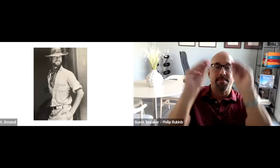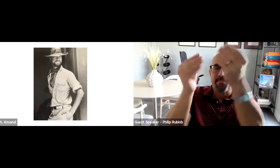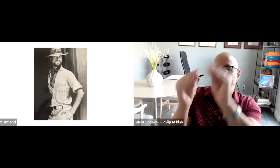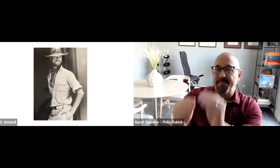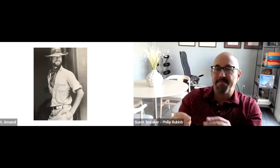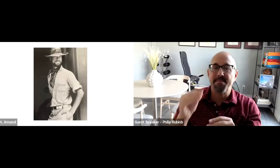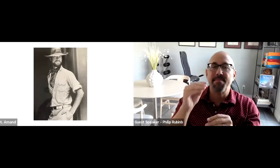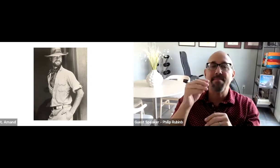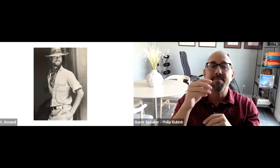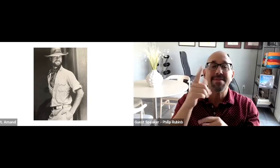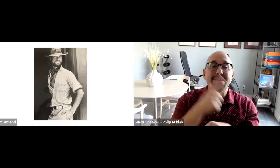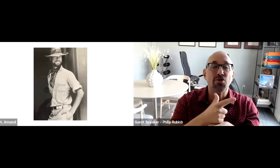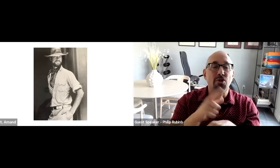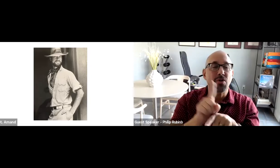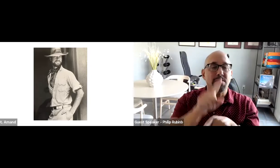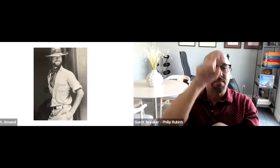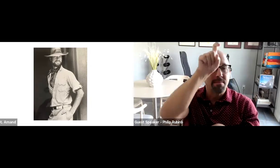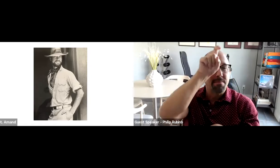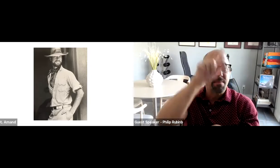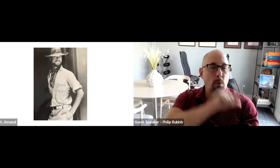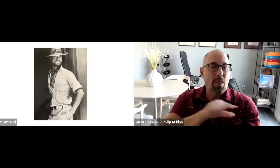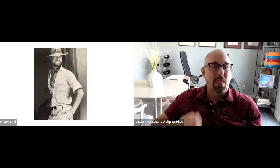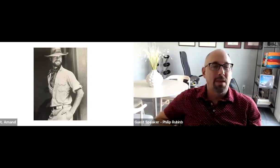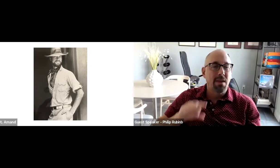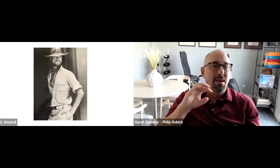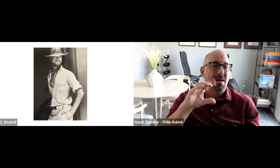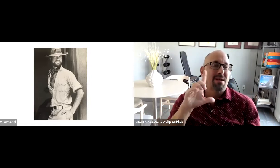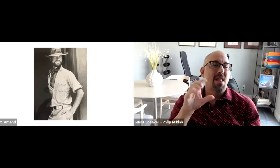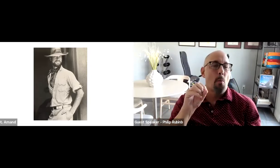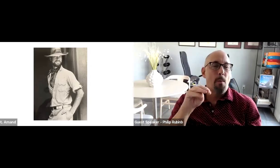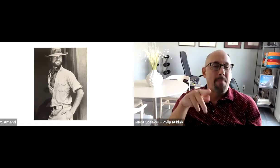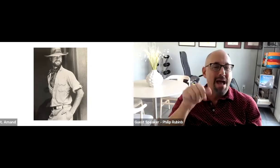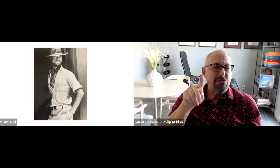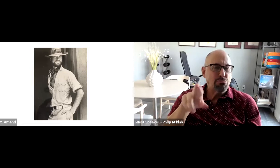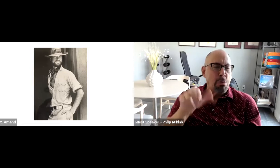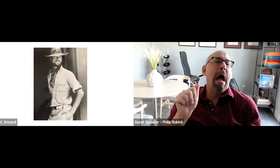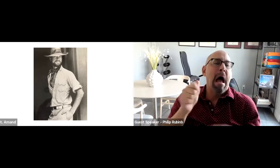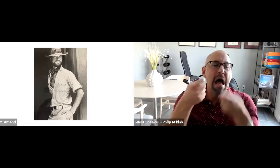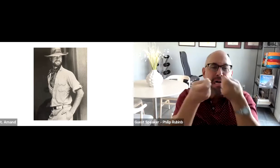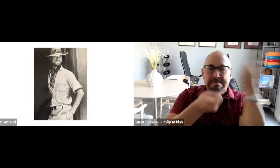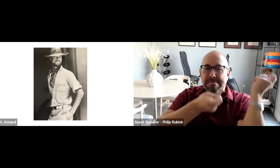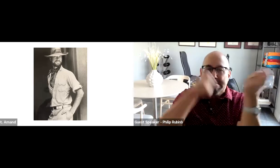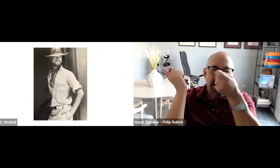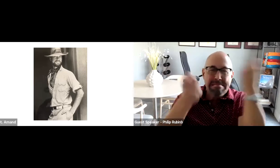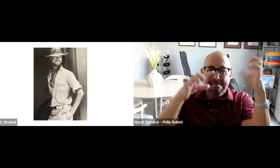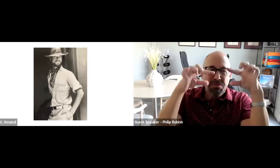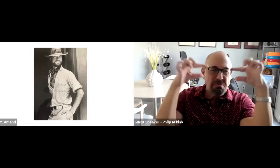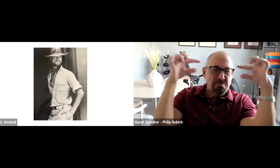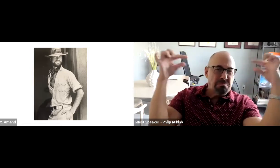It was before she started dating Ed, but Guy fixed her up as Cleopatra, did her hair and makeup,